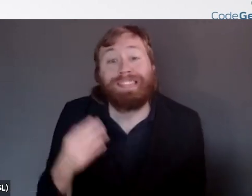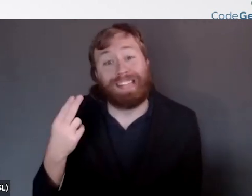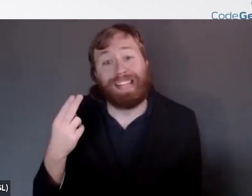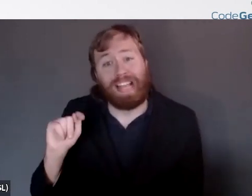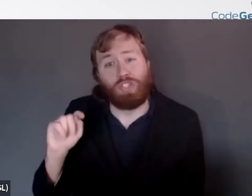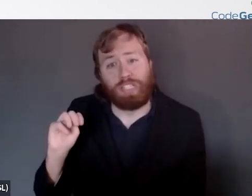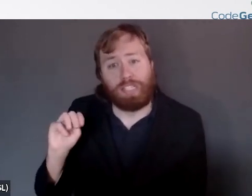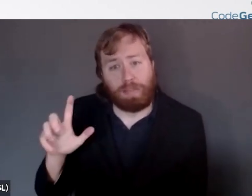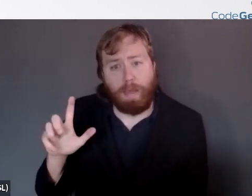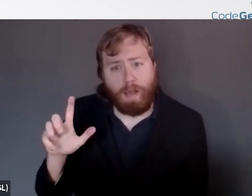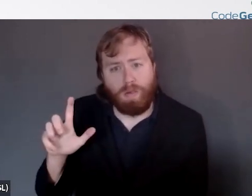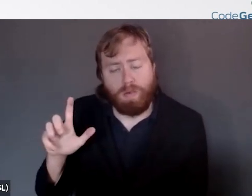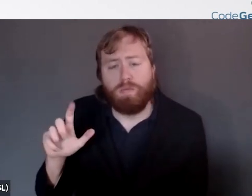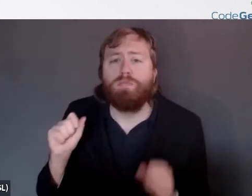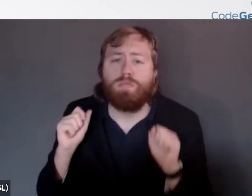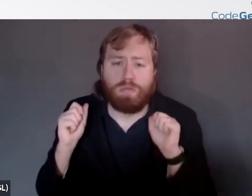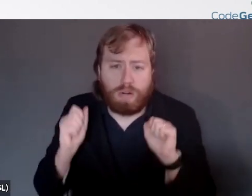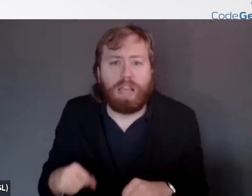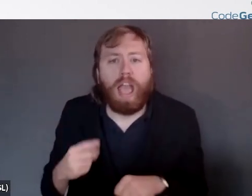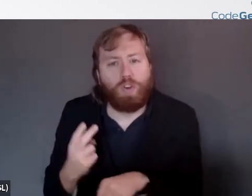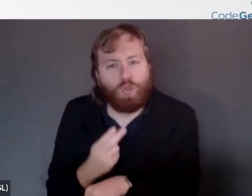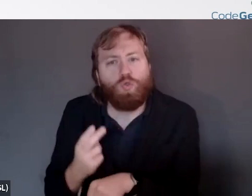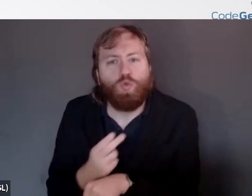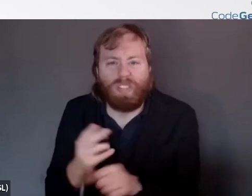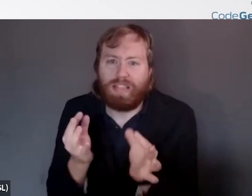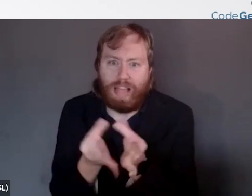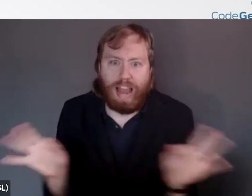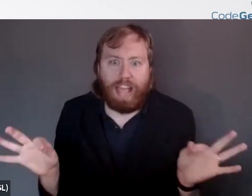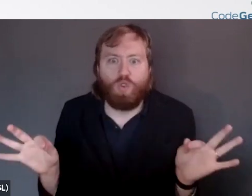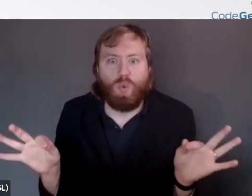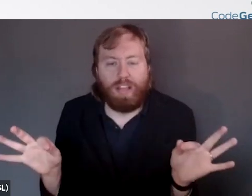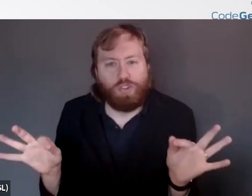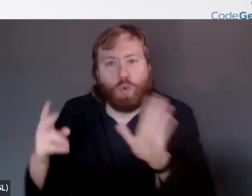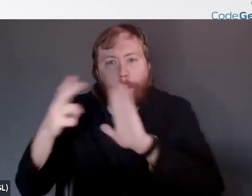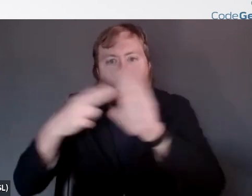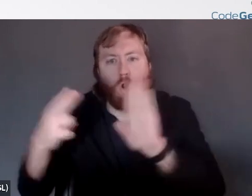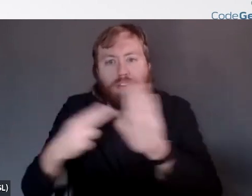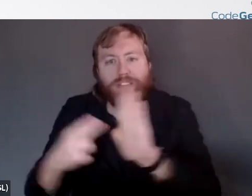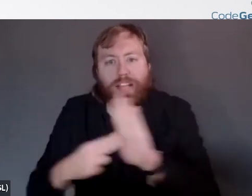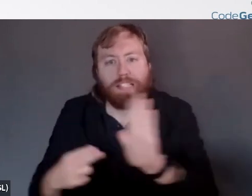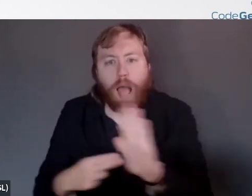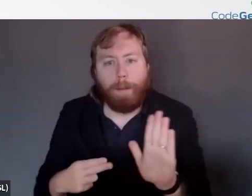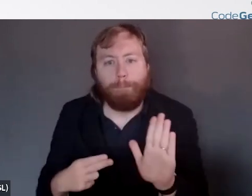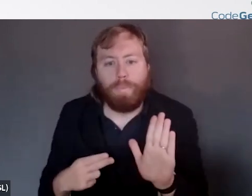you can use the language to mark things up so that a div becomes a button,